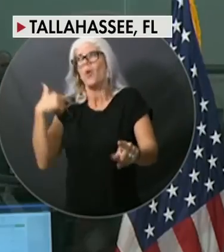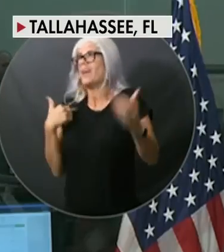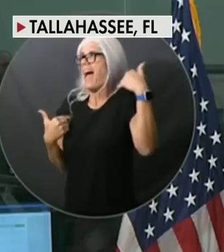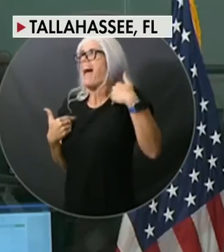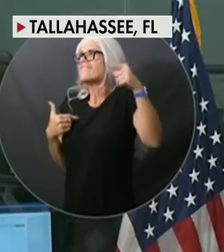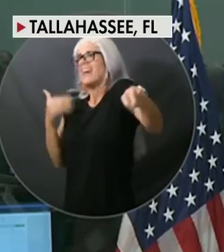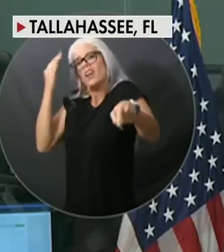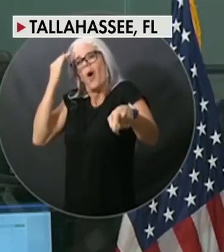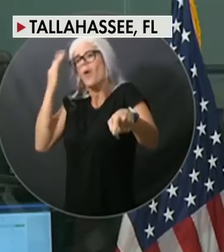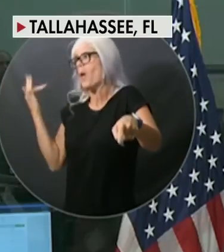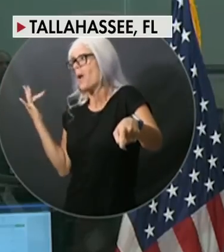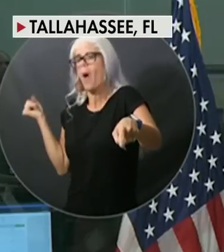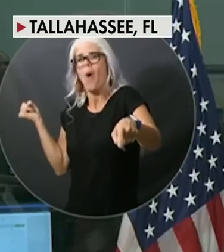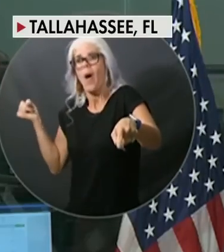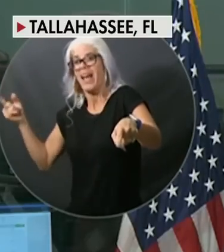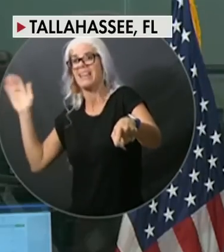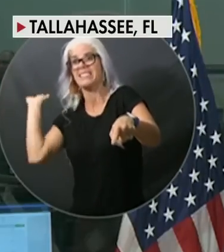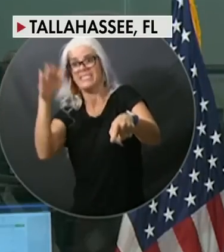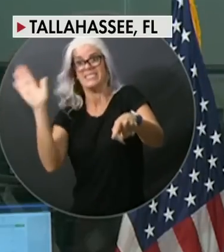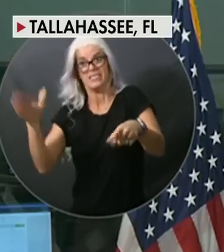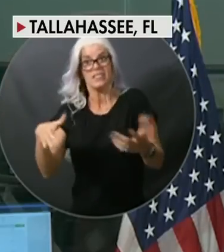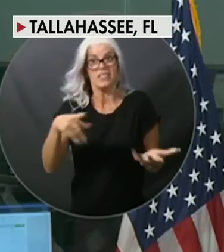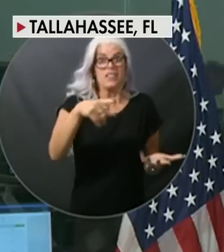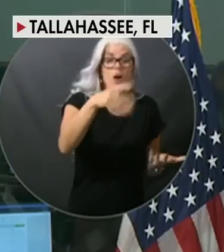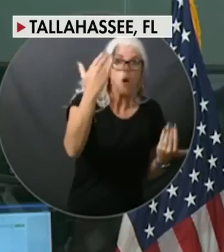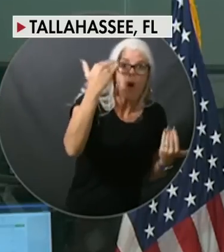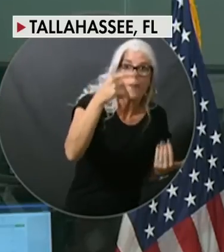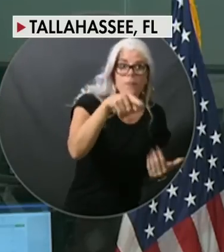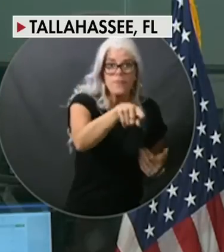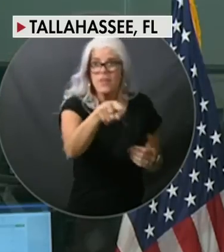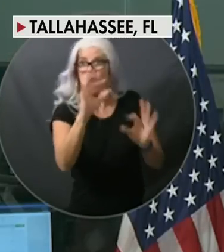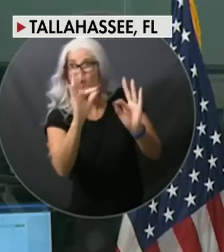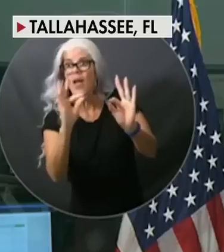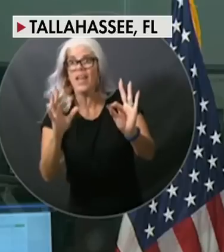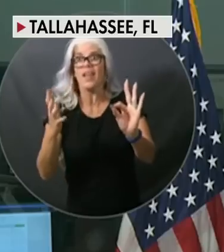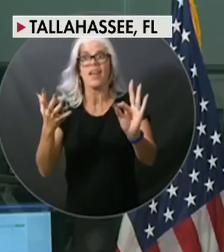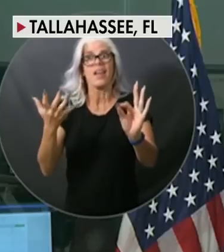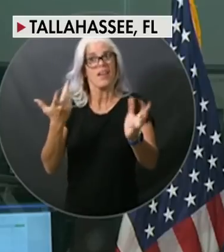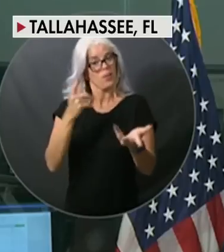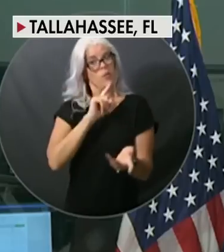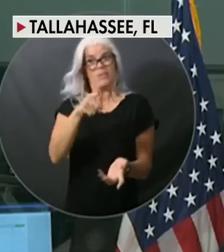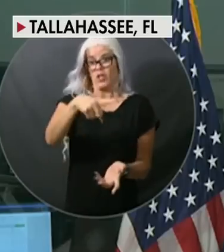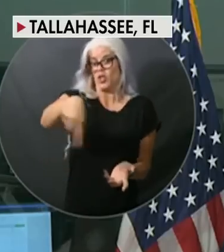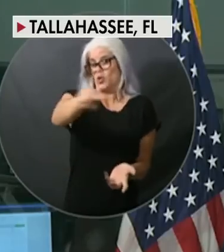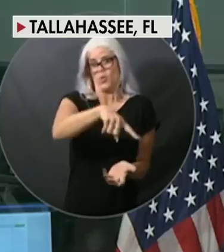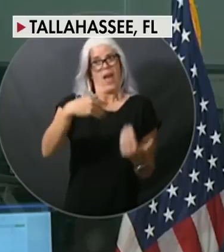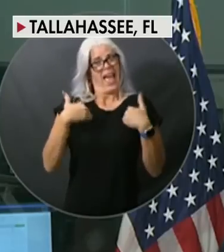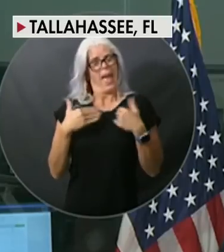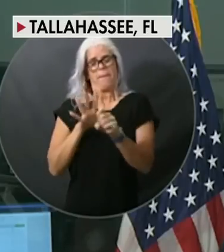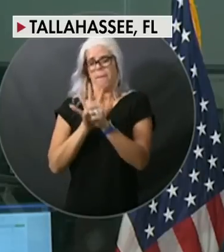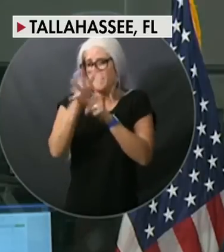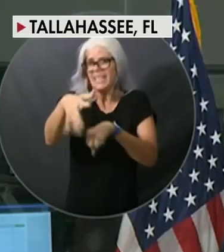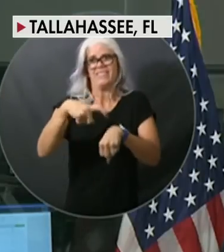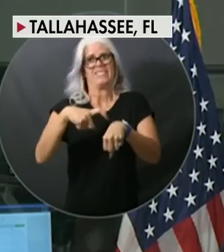FOLKS WERE TOLD IN THESE AREAS OF THE HAZARDS, YOU KNOW, THEY WERE GIVEN TIME TO BE ABLE TO